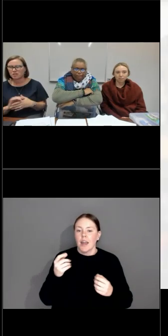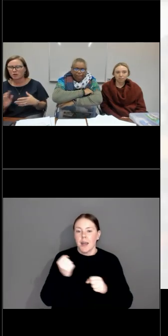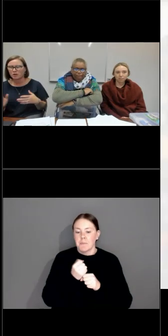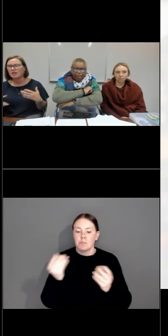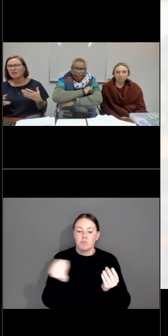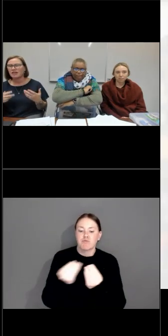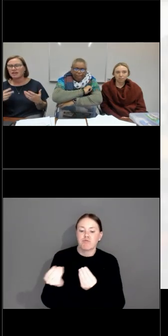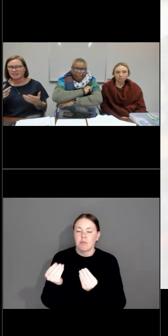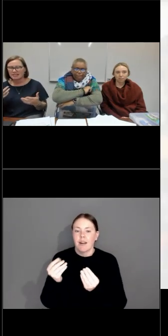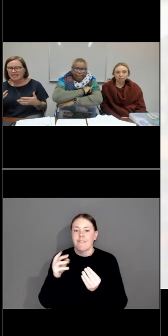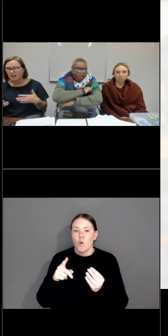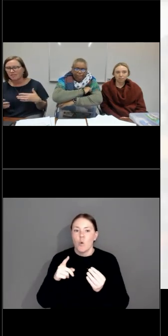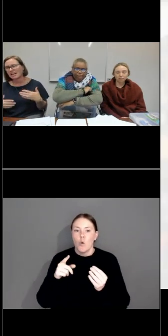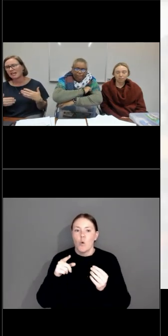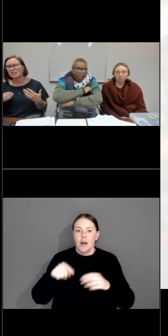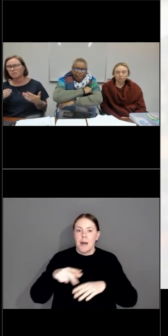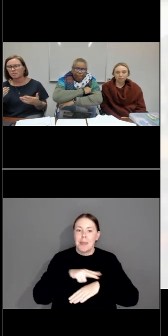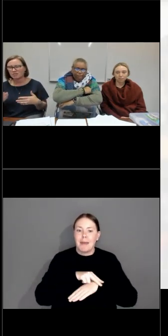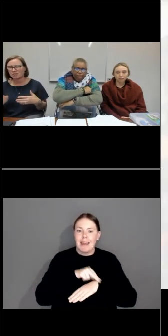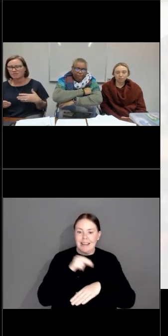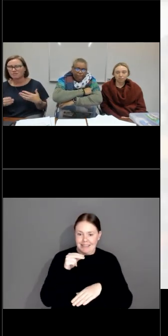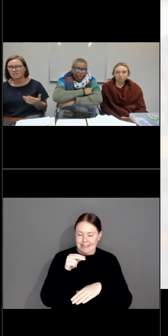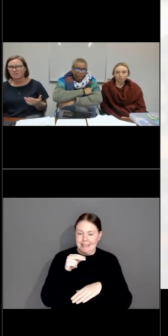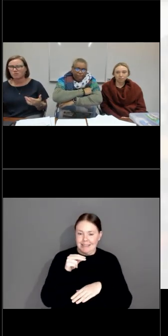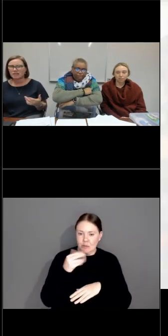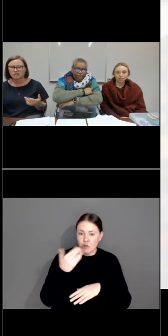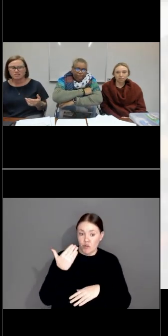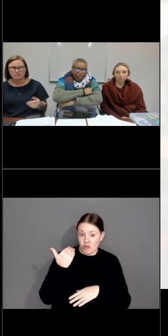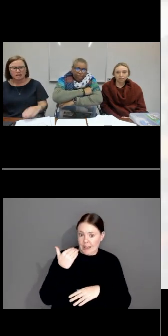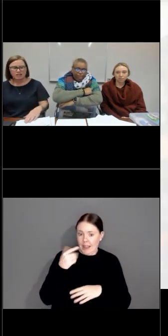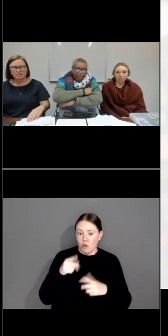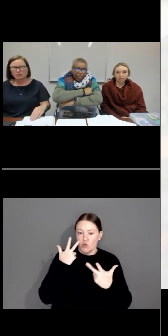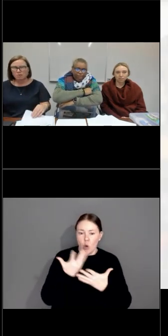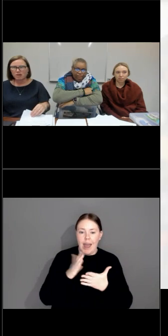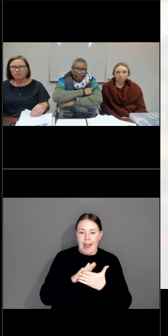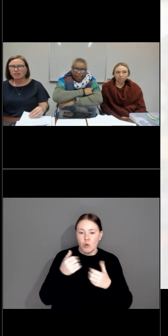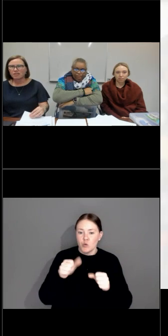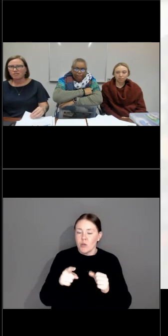show attendees how the cards might be use in different situations so we might run through